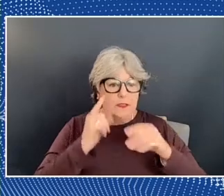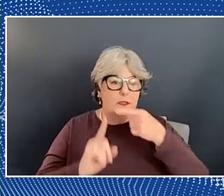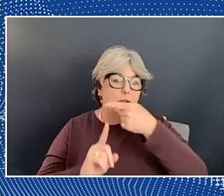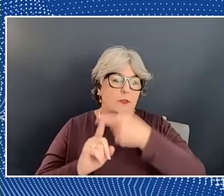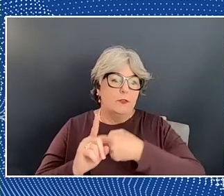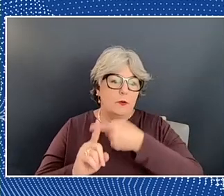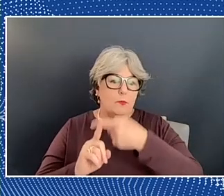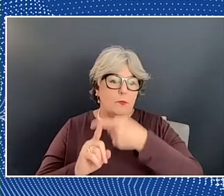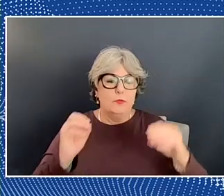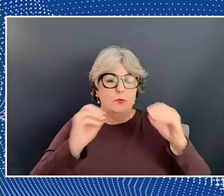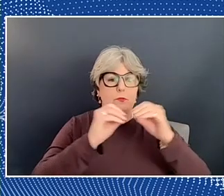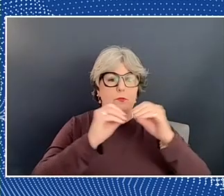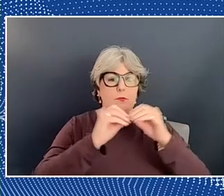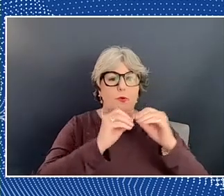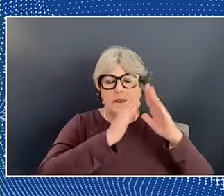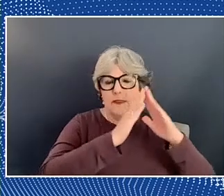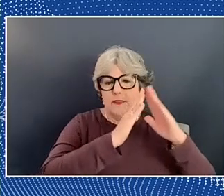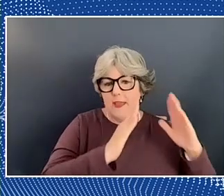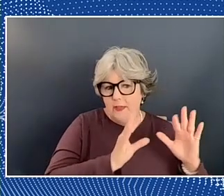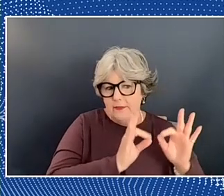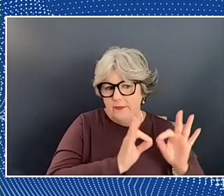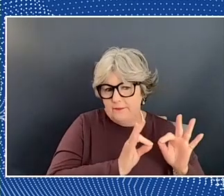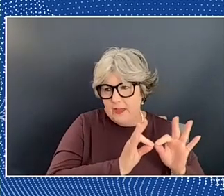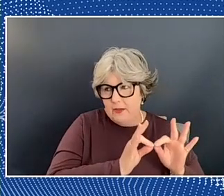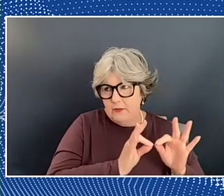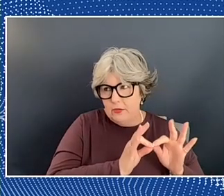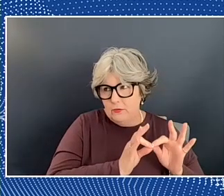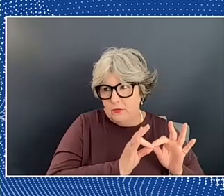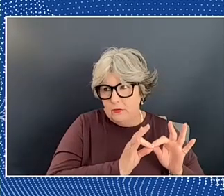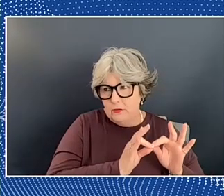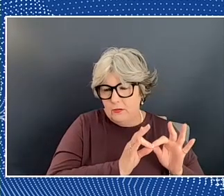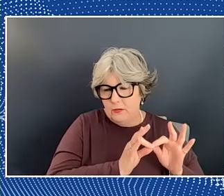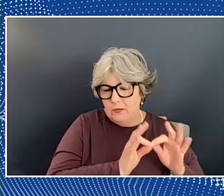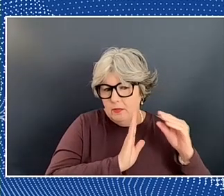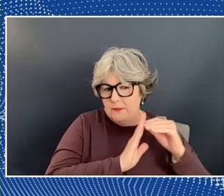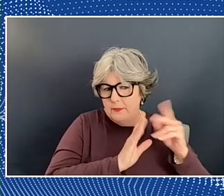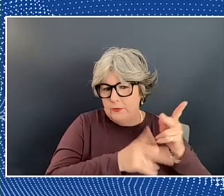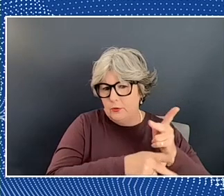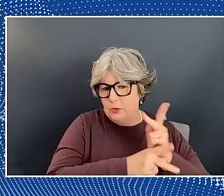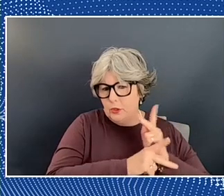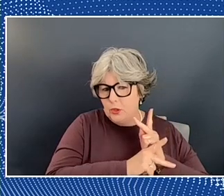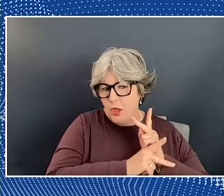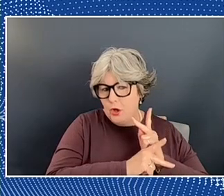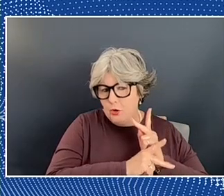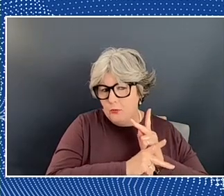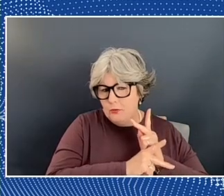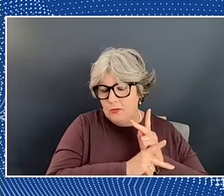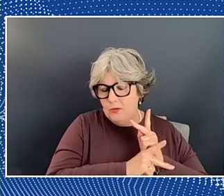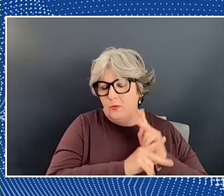than the house value, the student loan would be reinstated up to its original